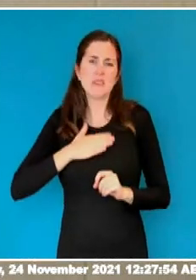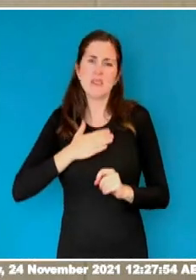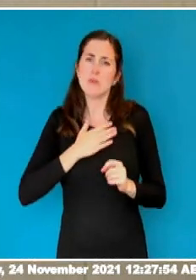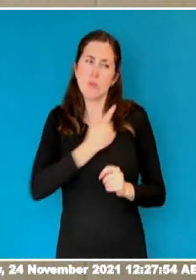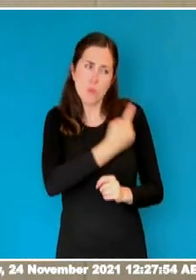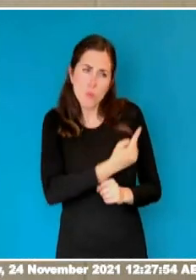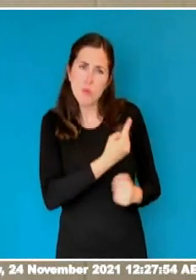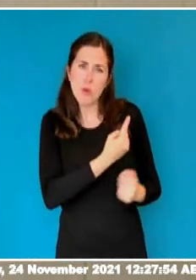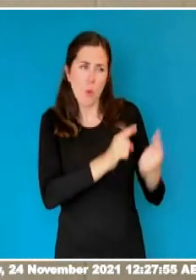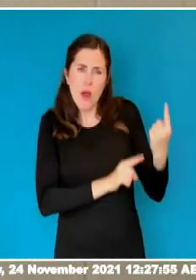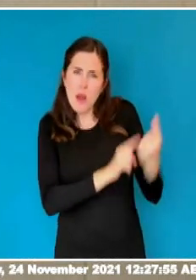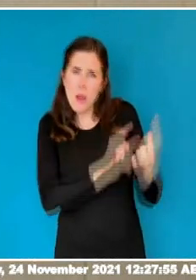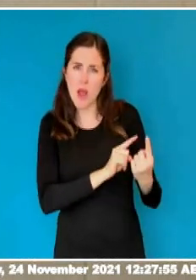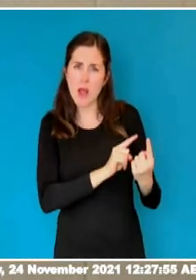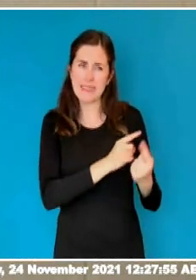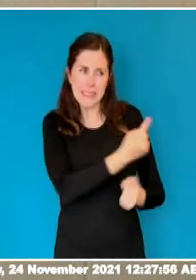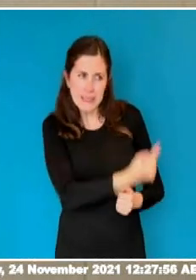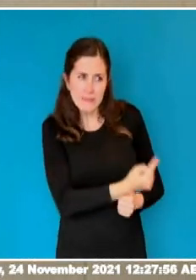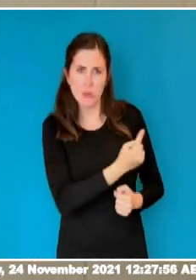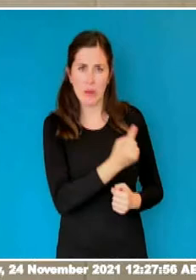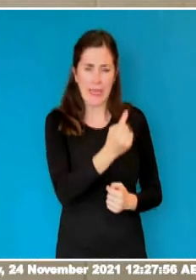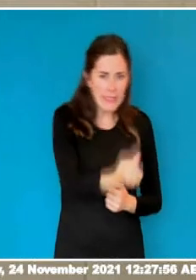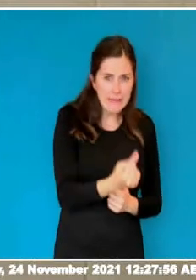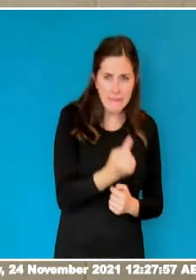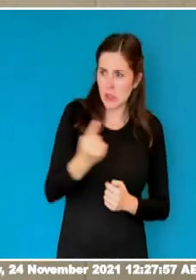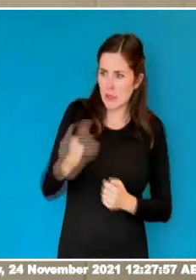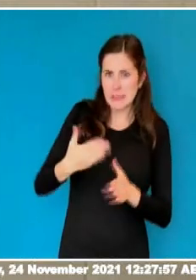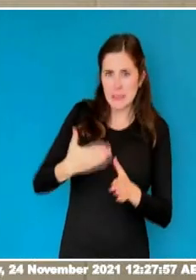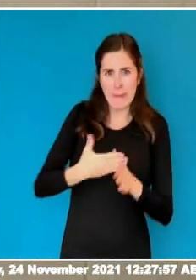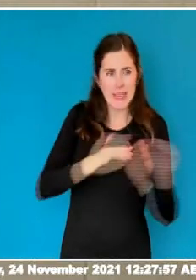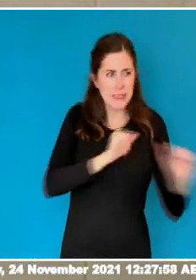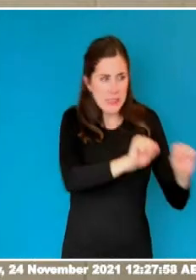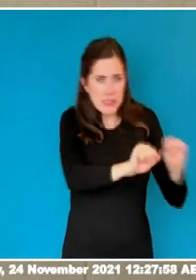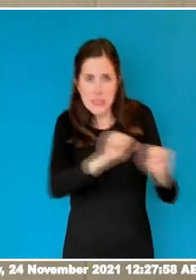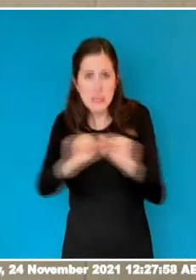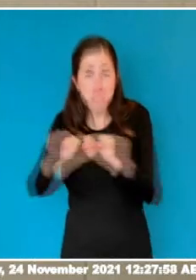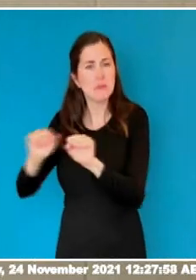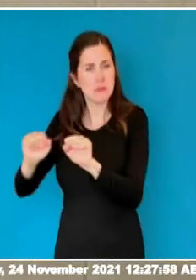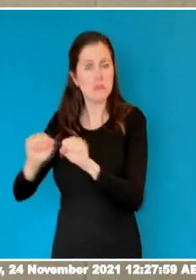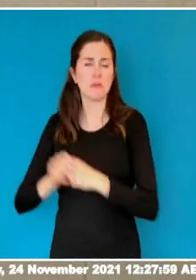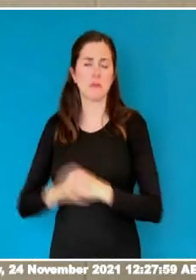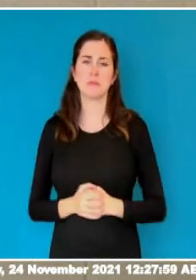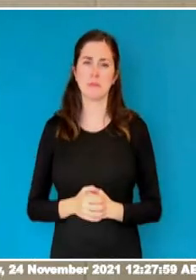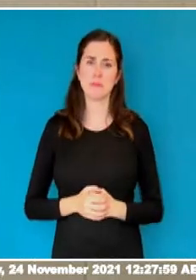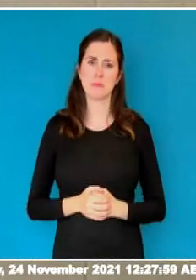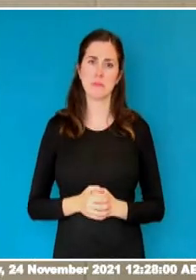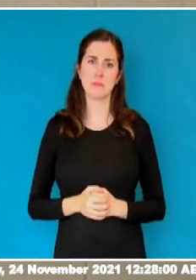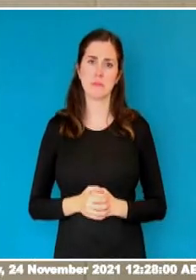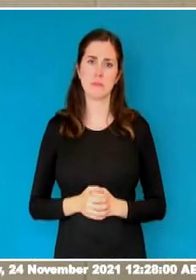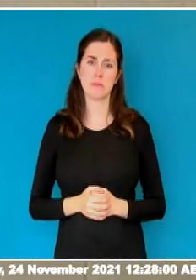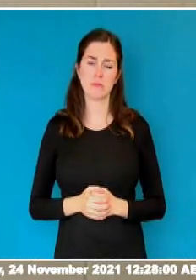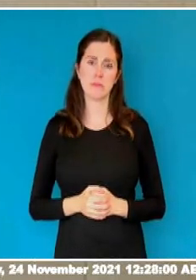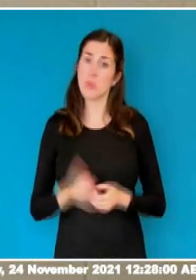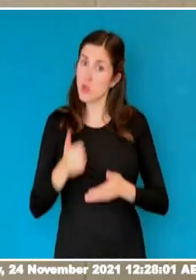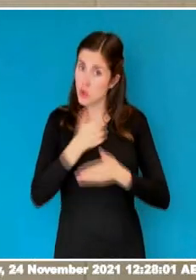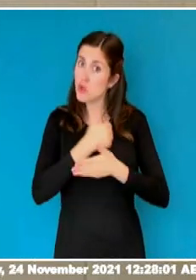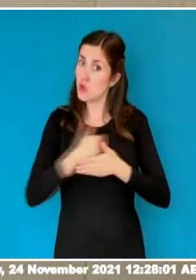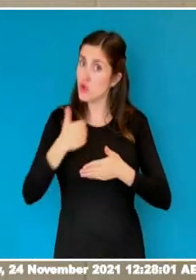to work together to resolve any requests that are made. And in the most instance, and for the most part, they are.